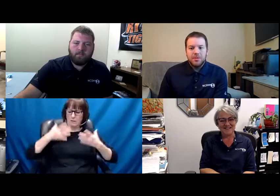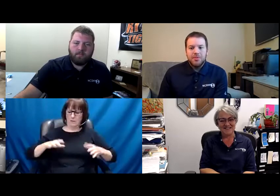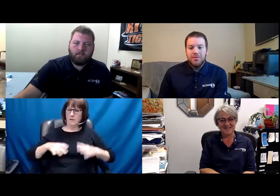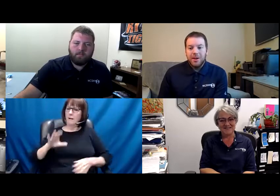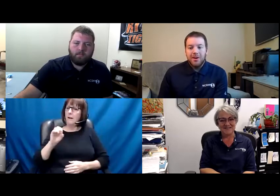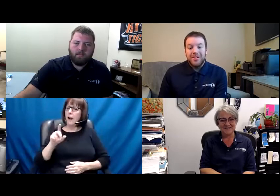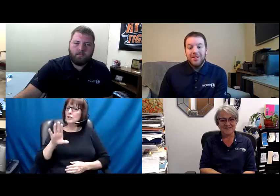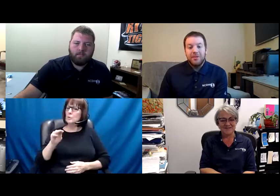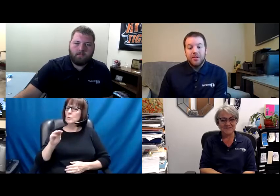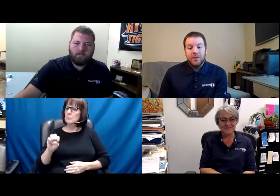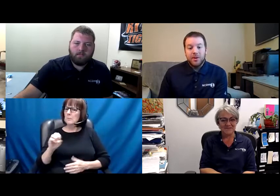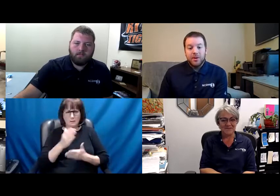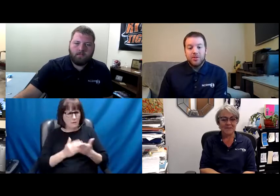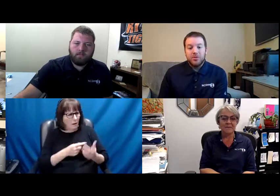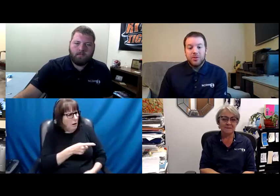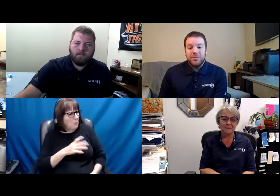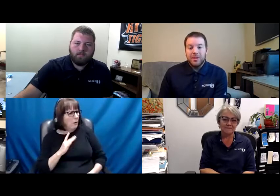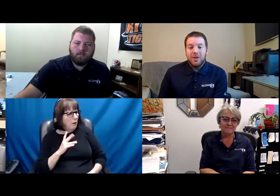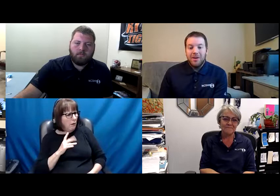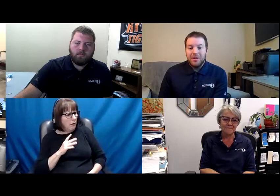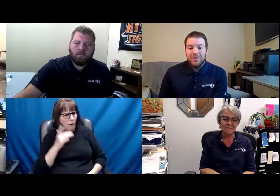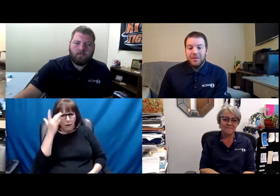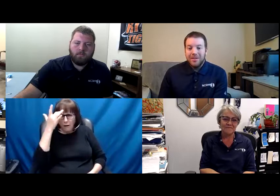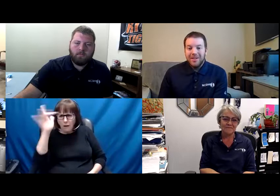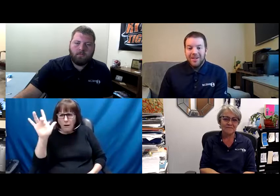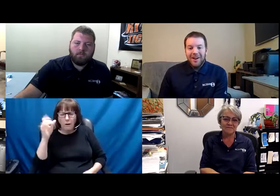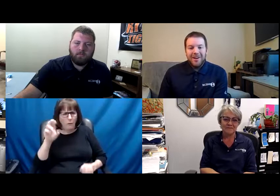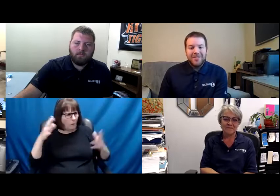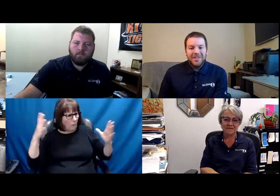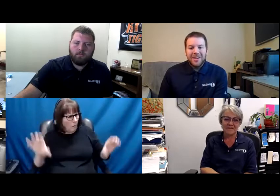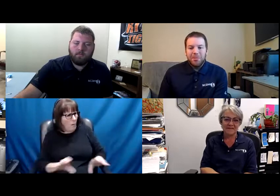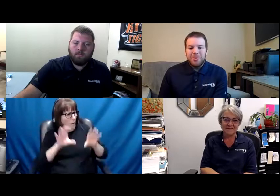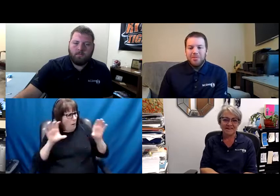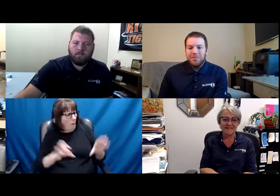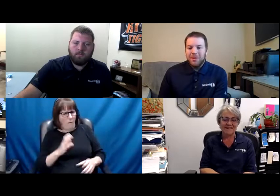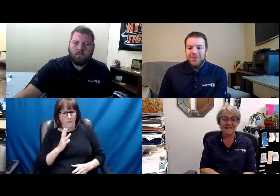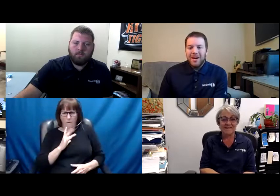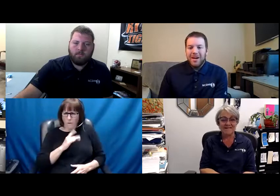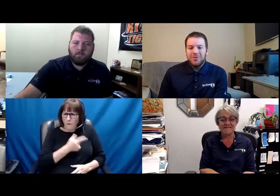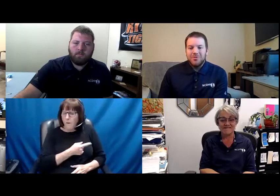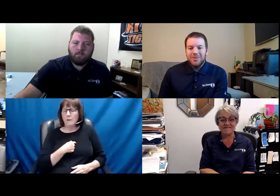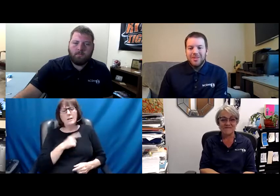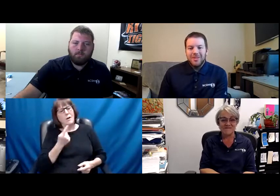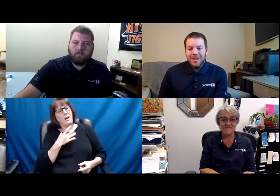be very clever or extremely extravagant I often like to compliment people on their costumes and